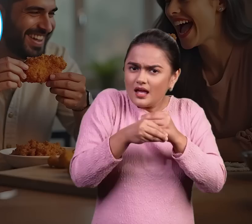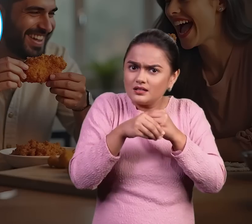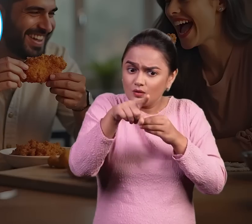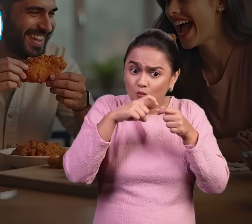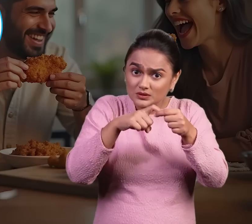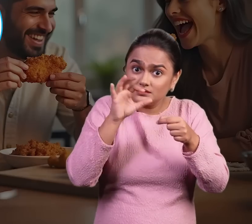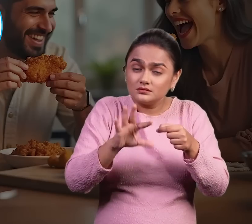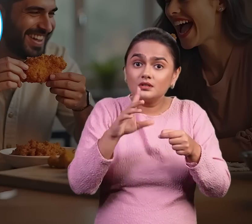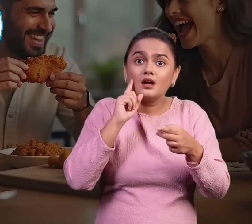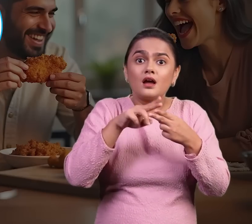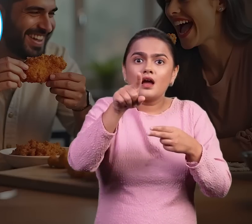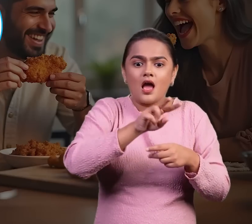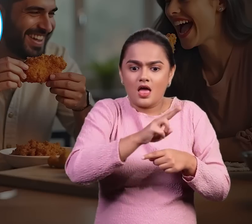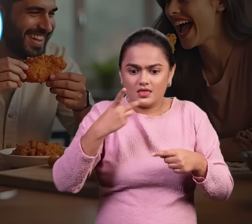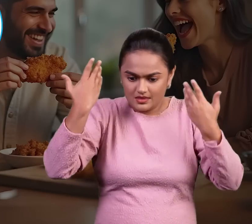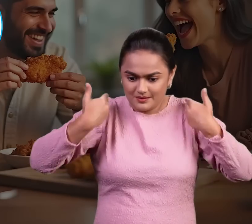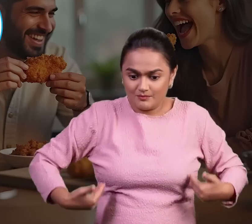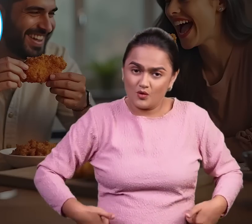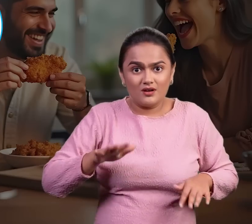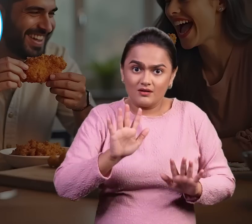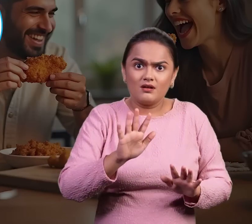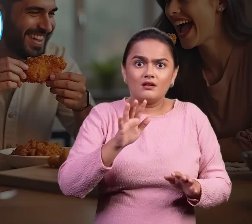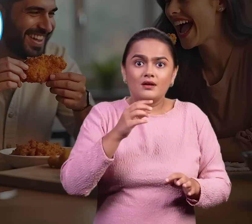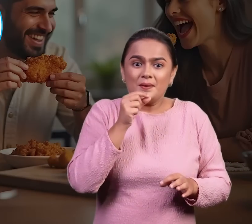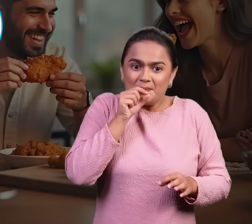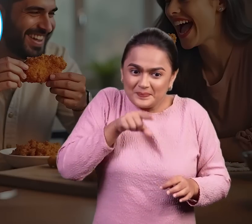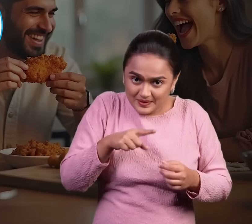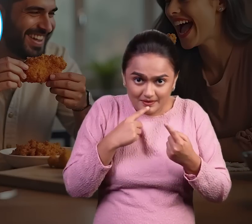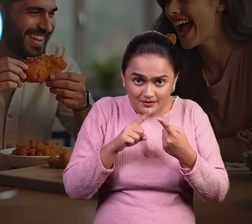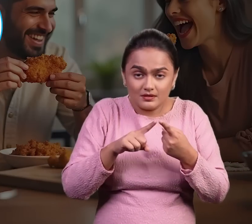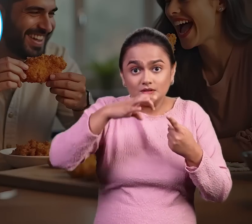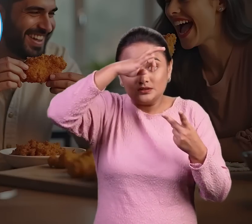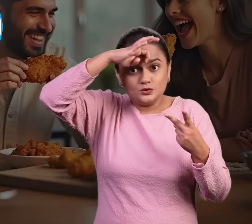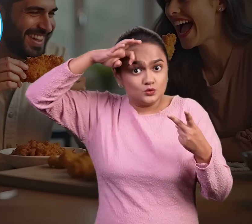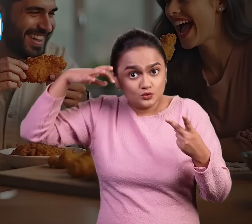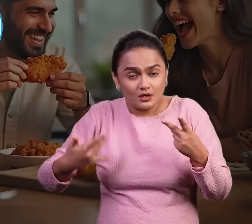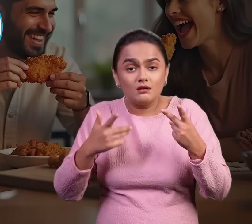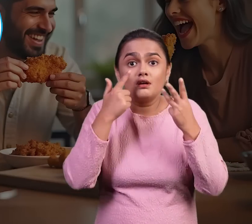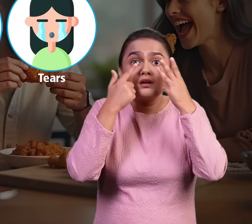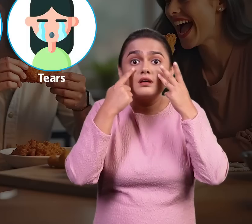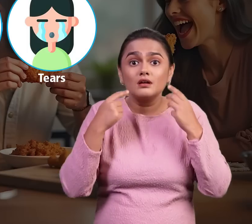Consider your body fluids like saliva, sweat, tears, etc.